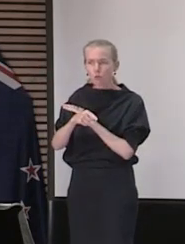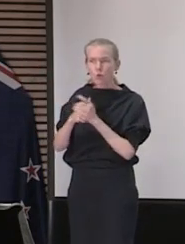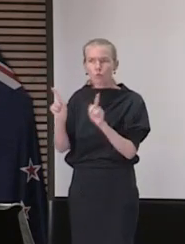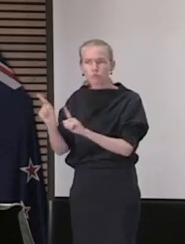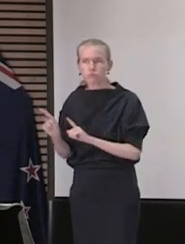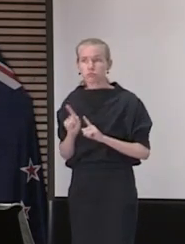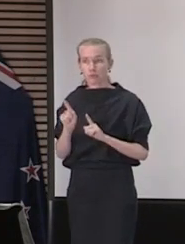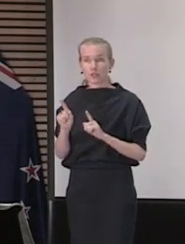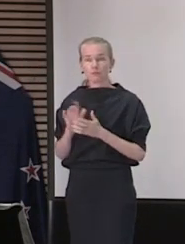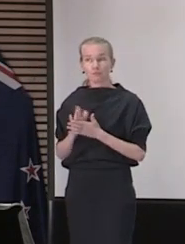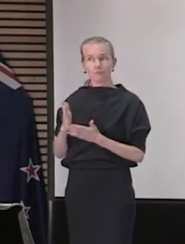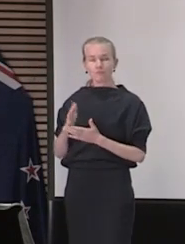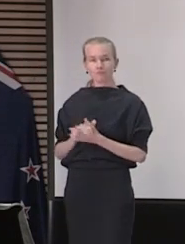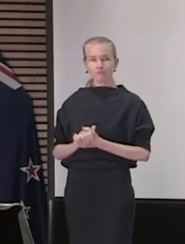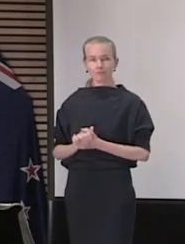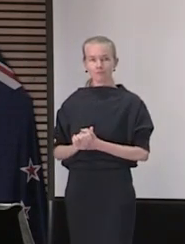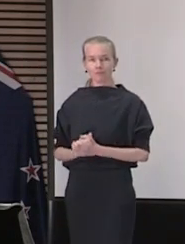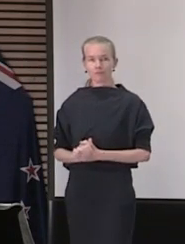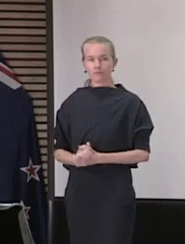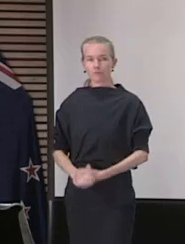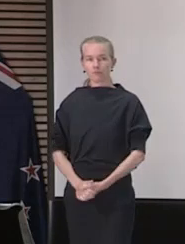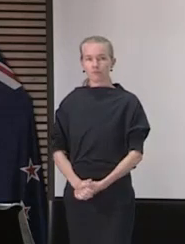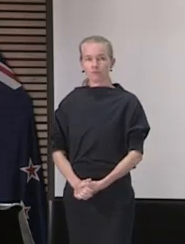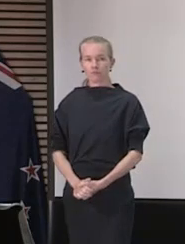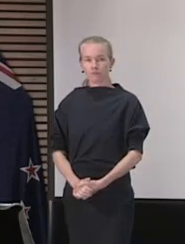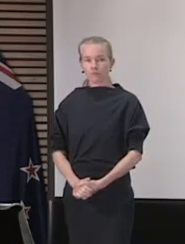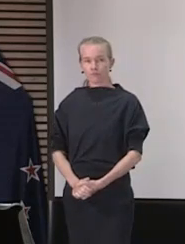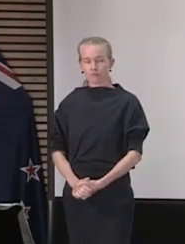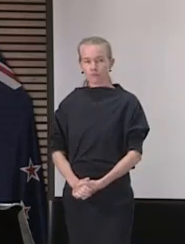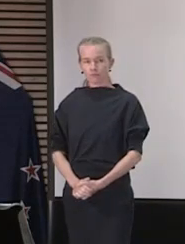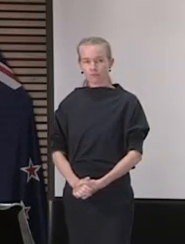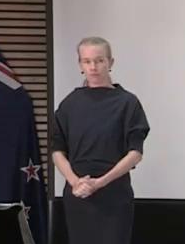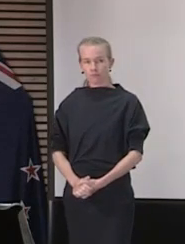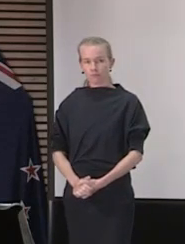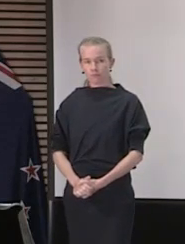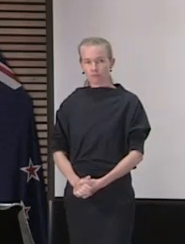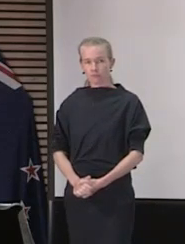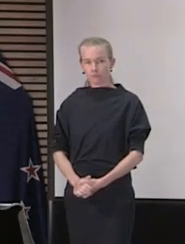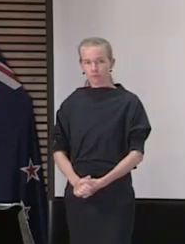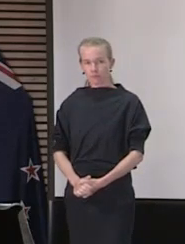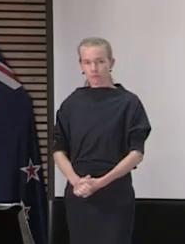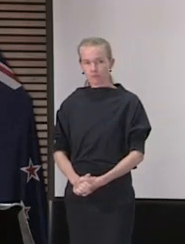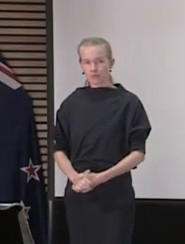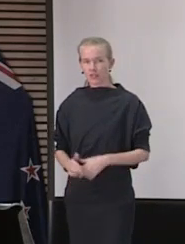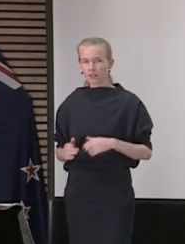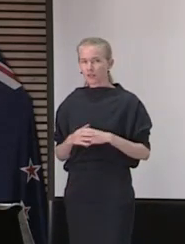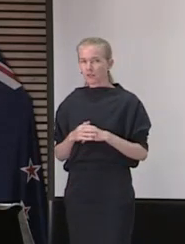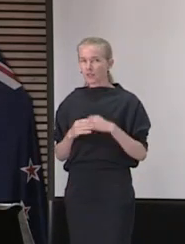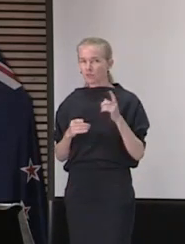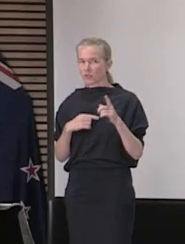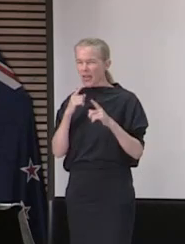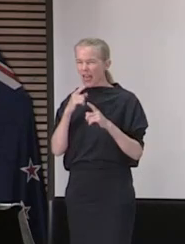How like lie is it thatthe numbers that we'll see inthe days forward?